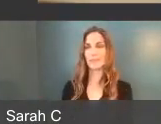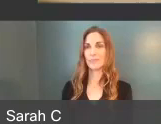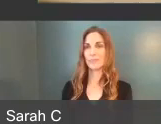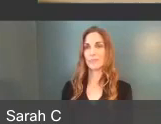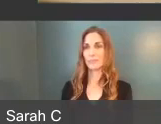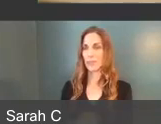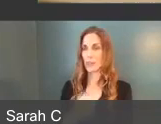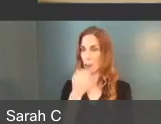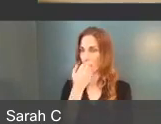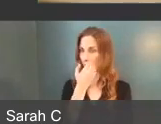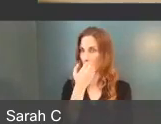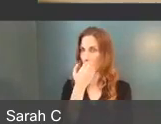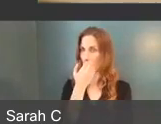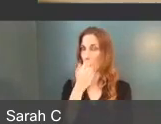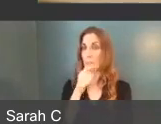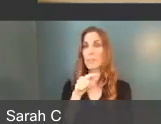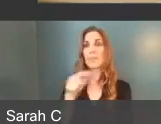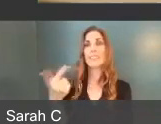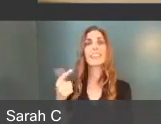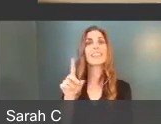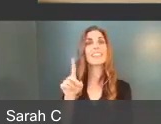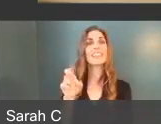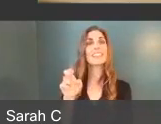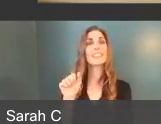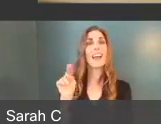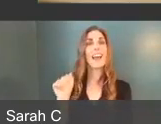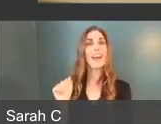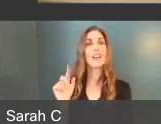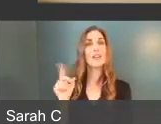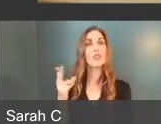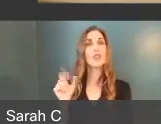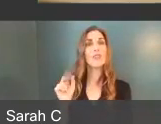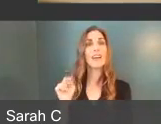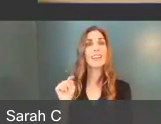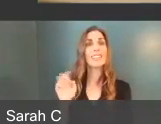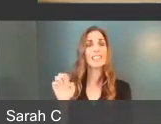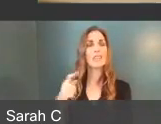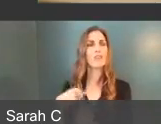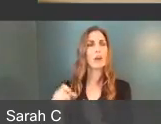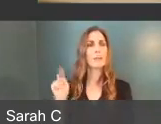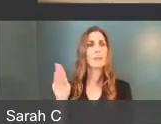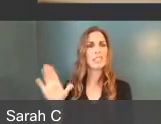[Staff] Next we'll go to Deanna Durante from NBC 10. [Reporter] Just jumping off Carl's point, the Community College has